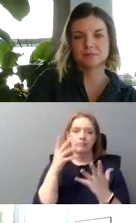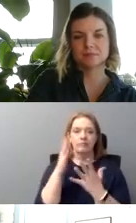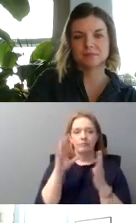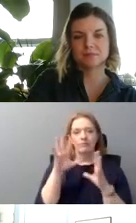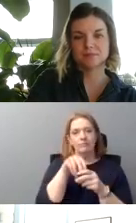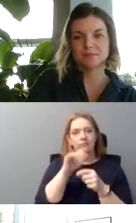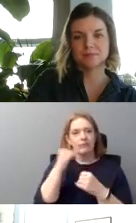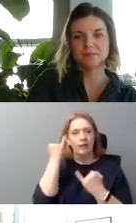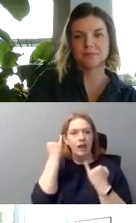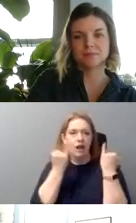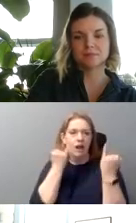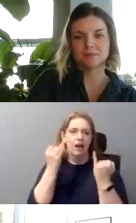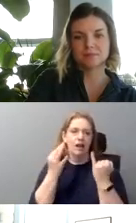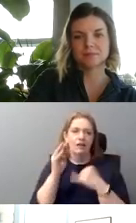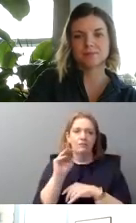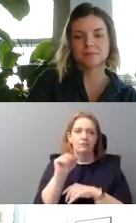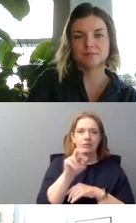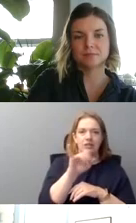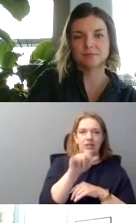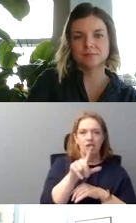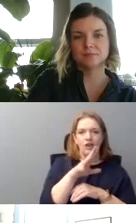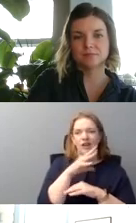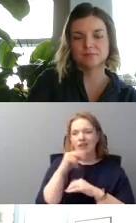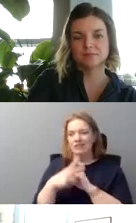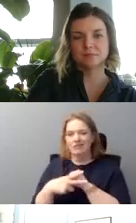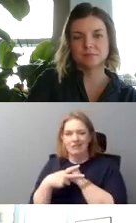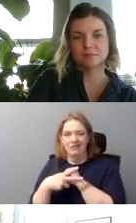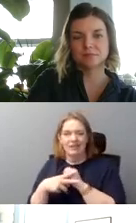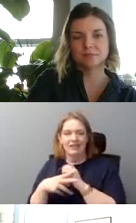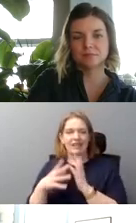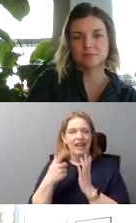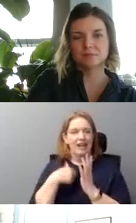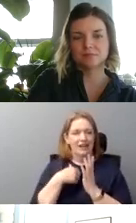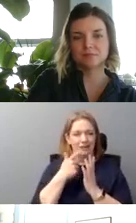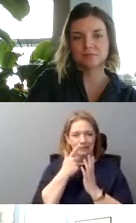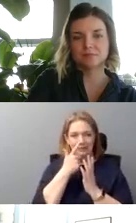material telling time, so I'd love to see what some of these things have been sealed up forever,